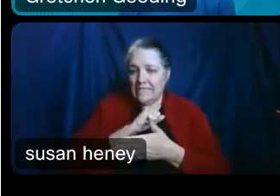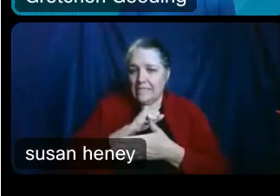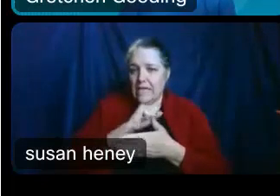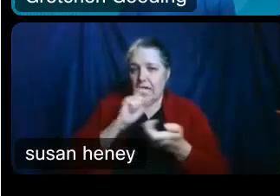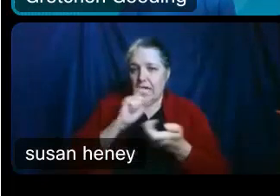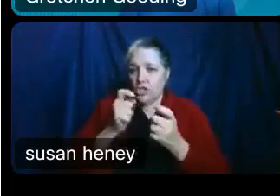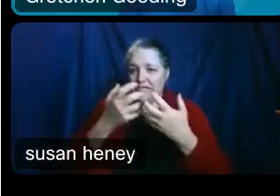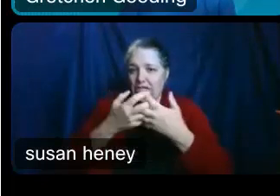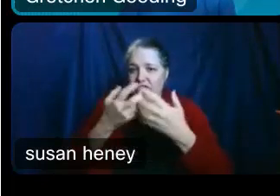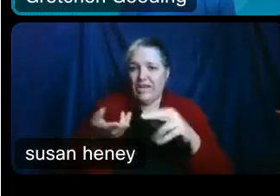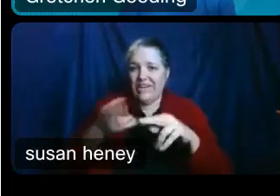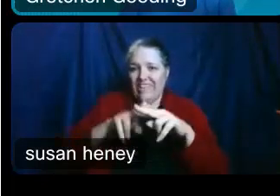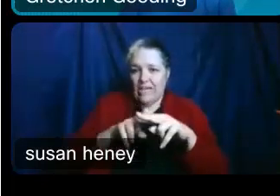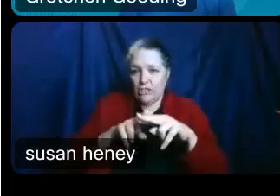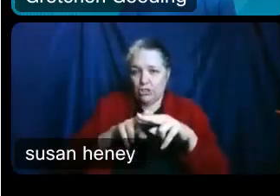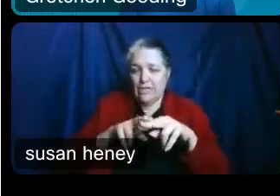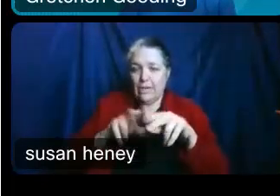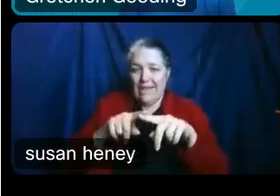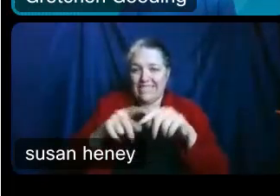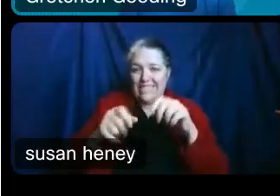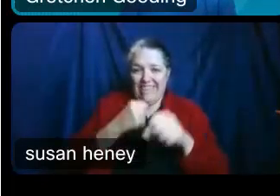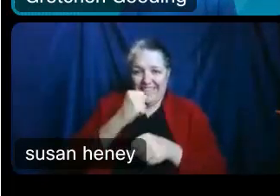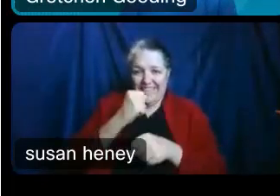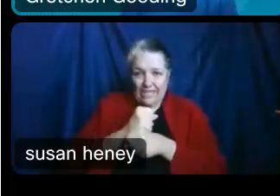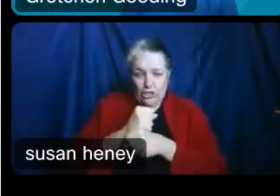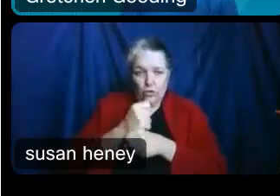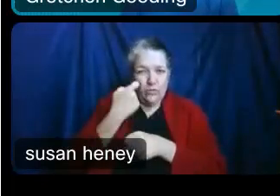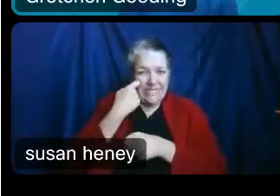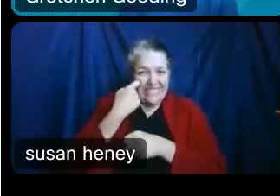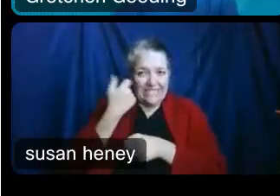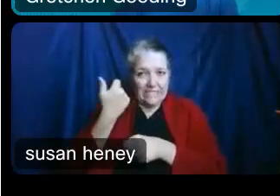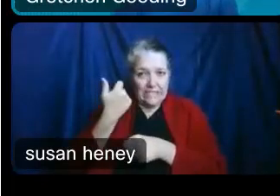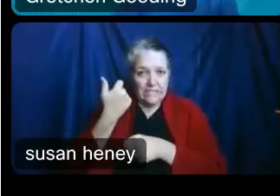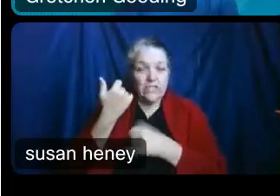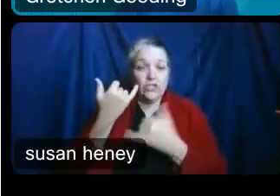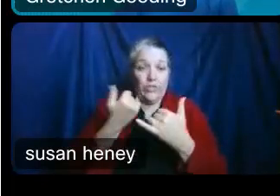on the most recent year of the period. Therefore, this year's 5-year estimates are adjusted